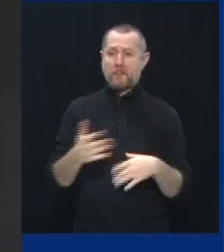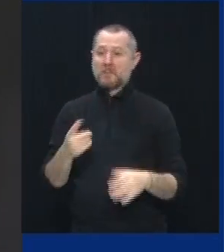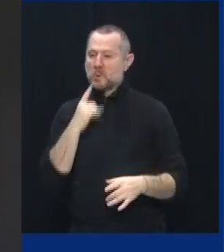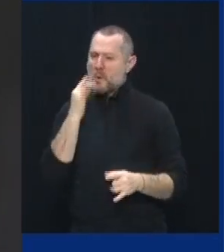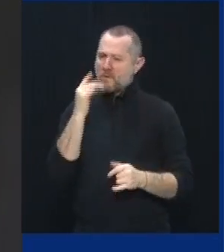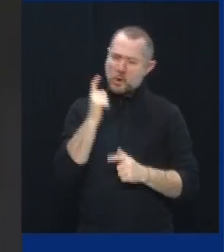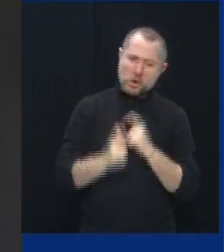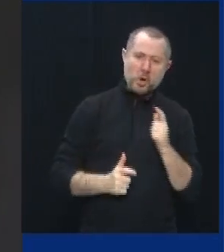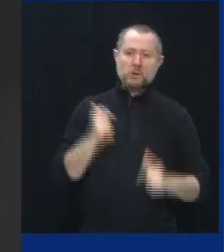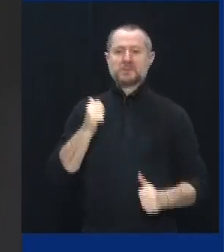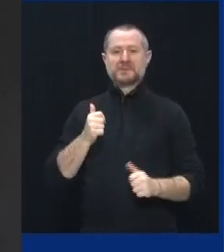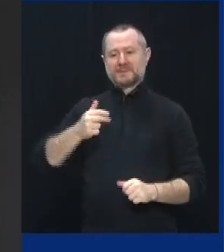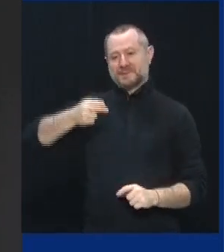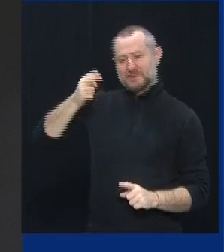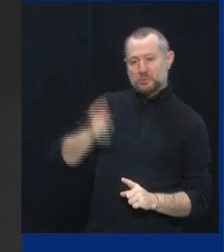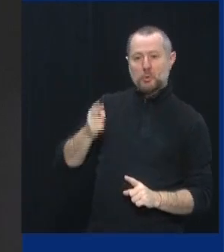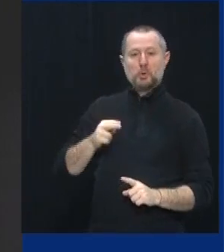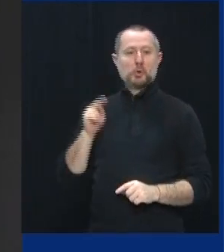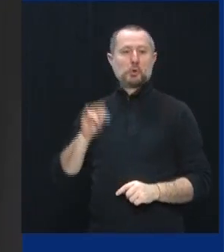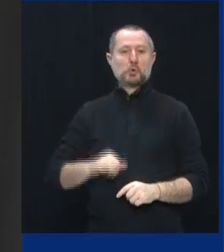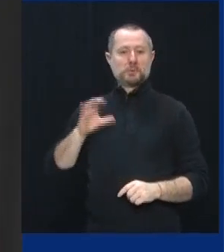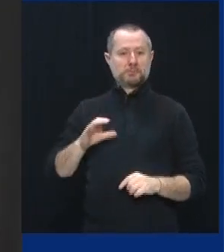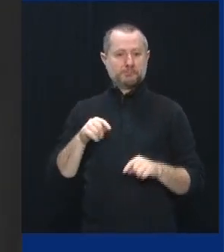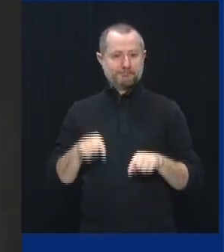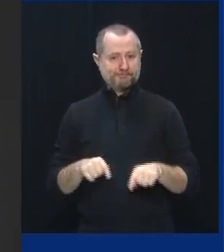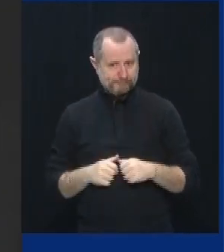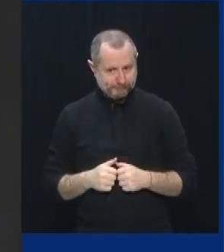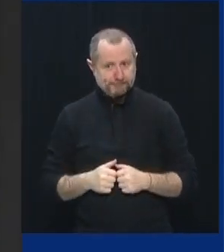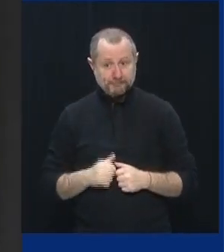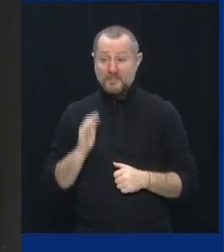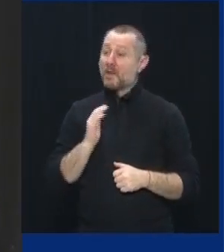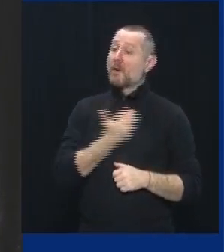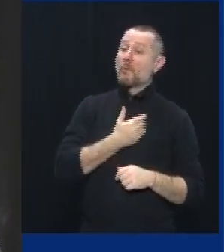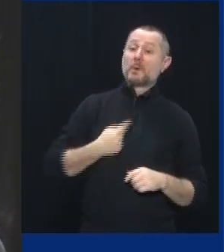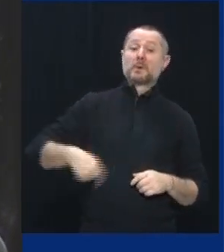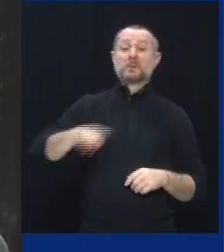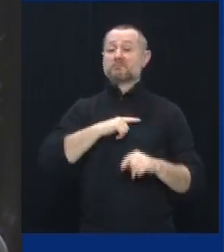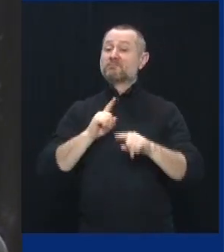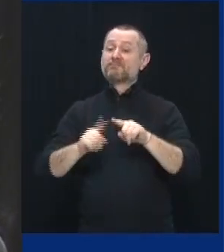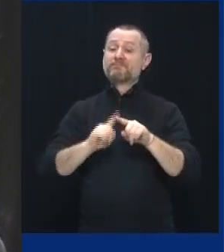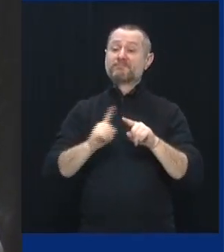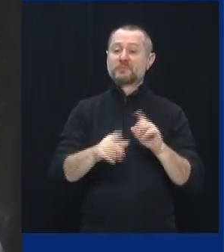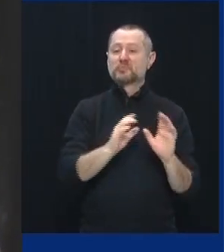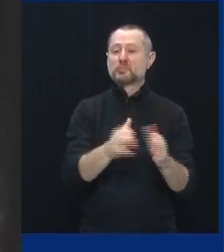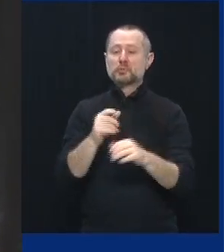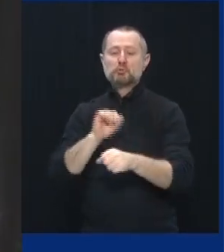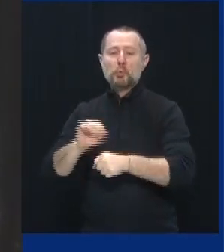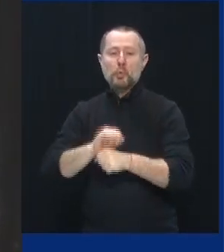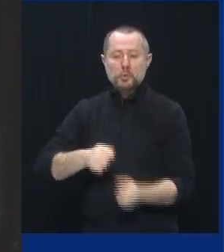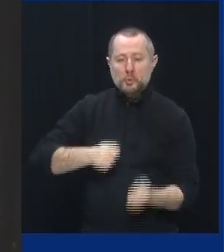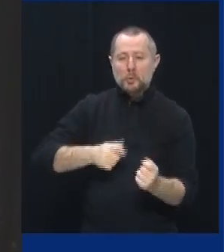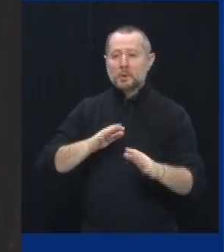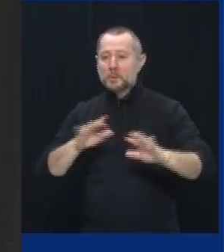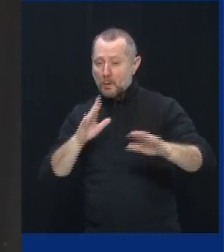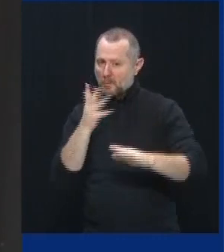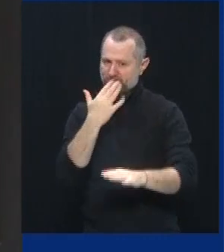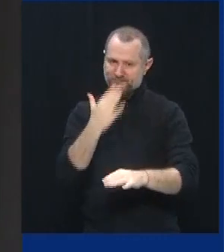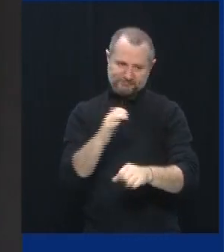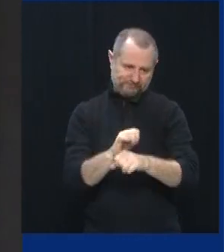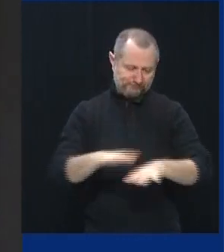IN TERMS OF SNOWFALL, THIS IS ONE OF THE MOST EXTENSIVE SNOW EVENTS IN THE HISTORY OF NEW